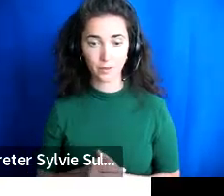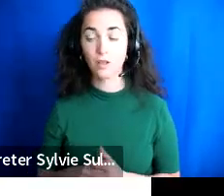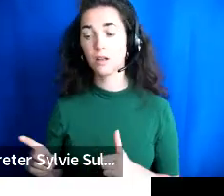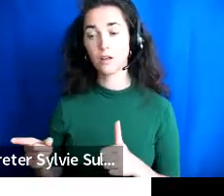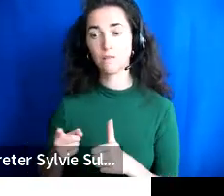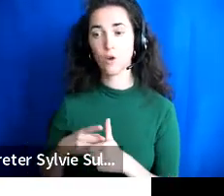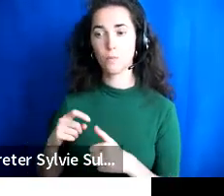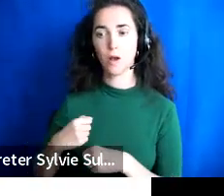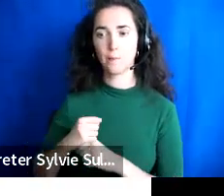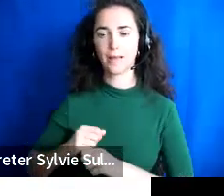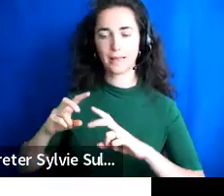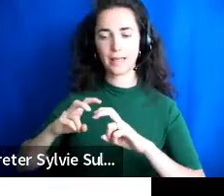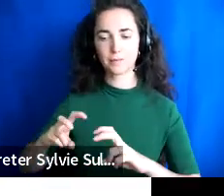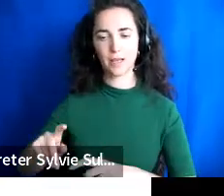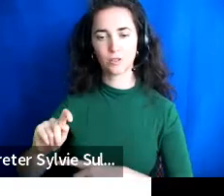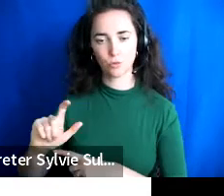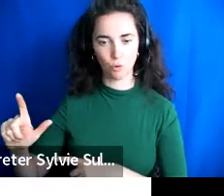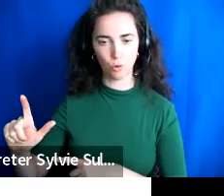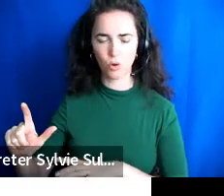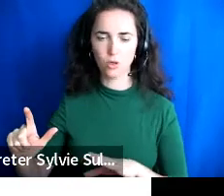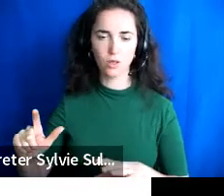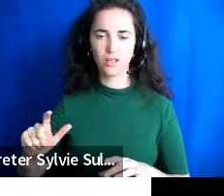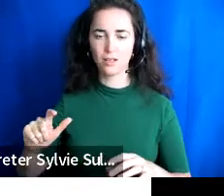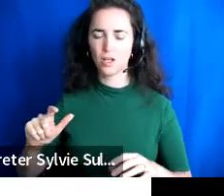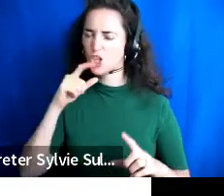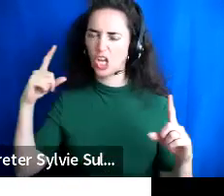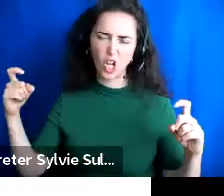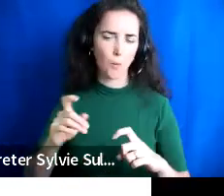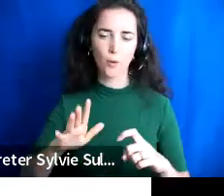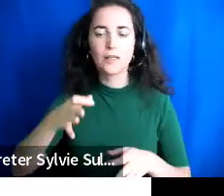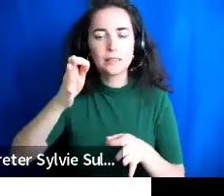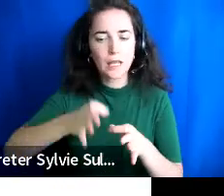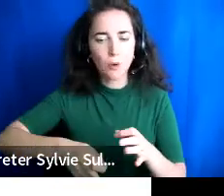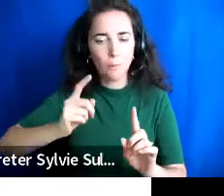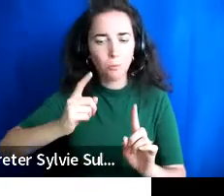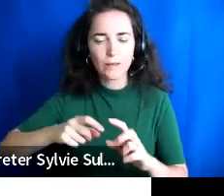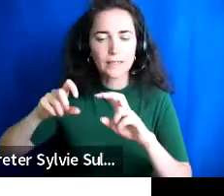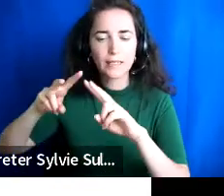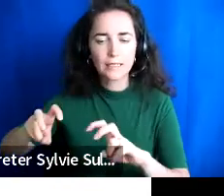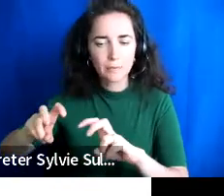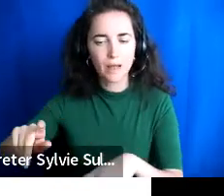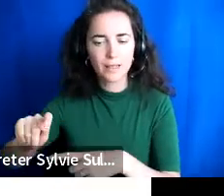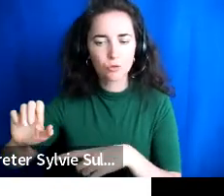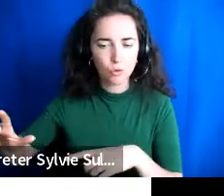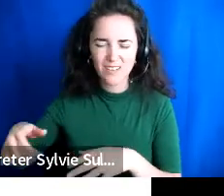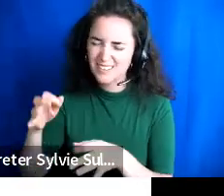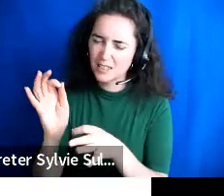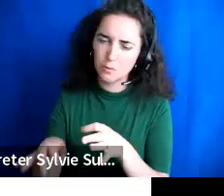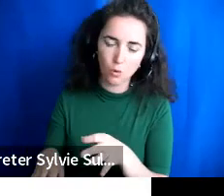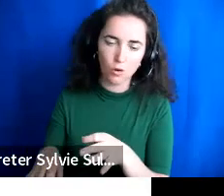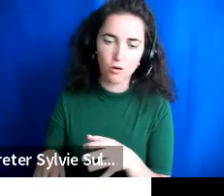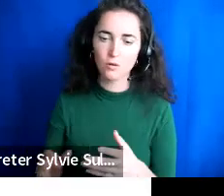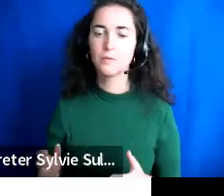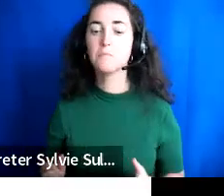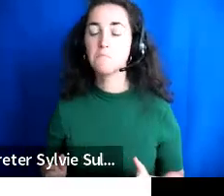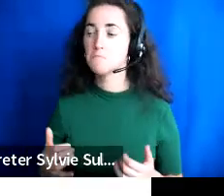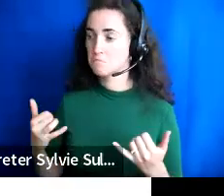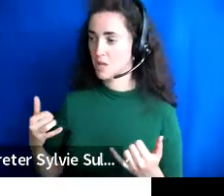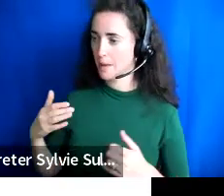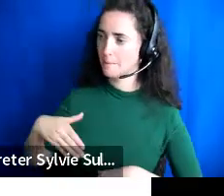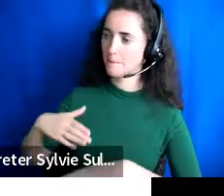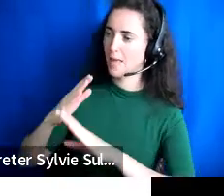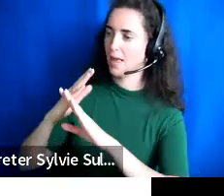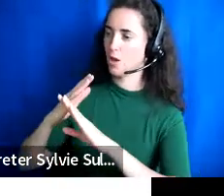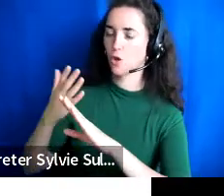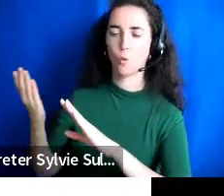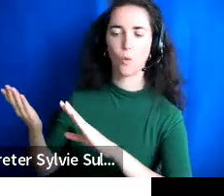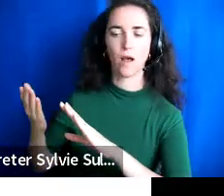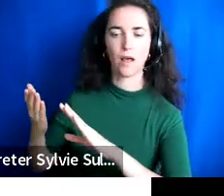Again. Yeah. did simple, very simple assessment tools to see you know what are the best areas that would impact.